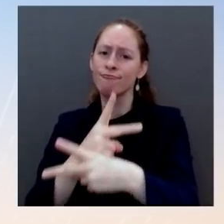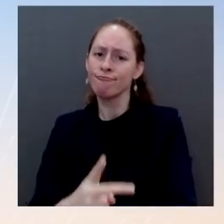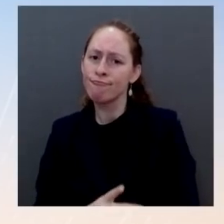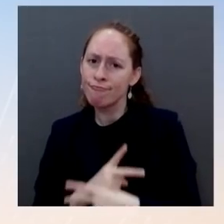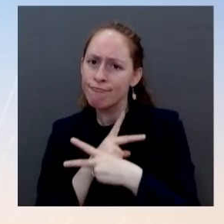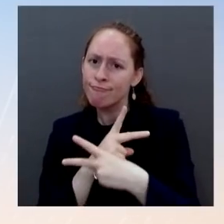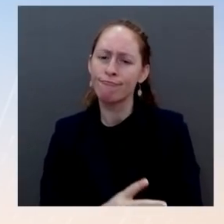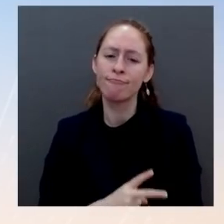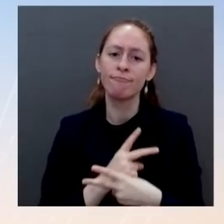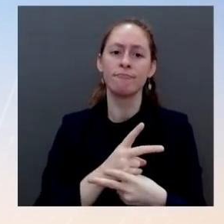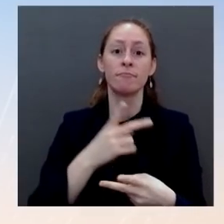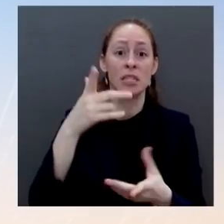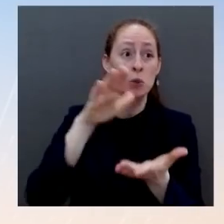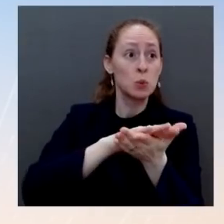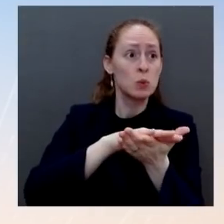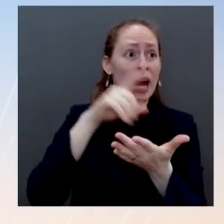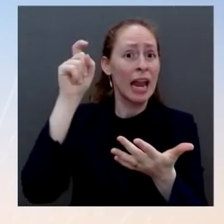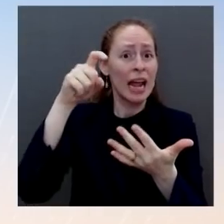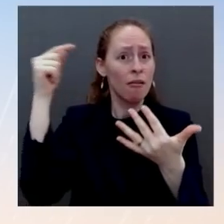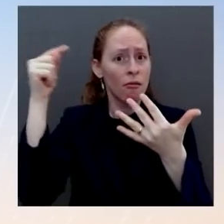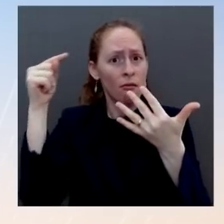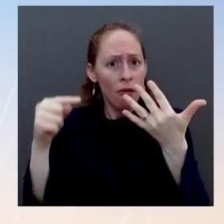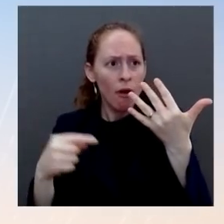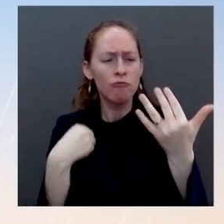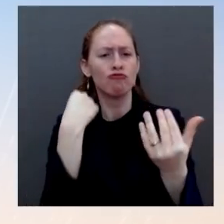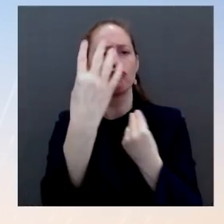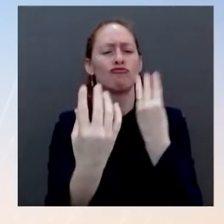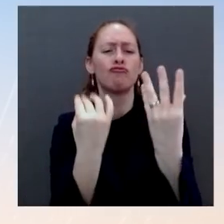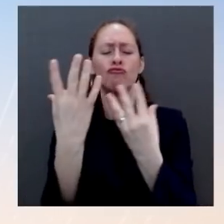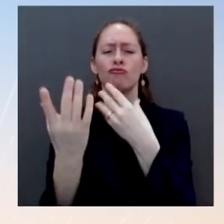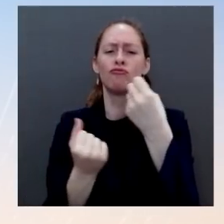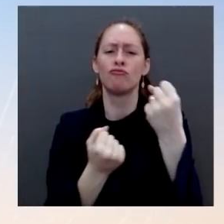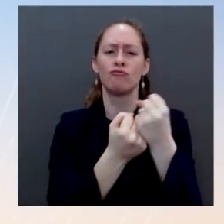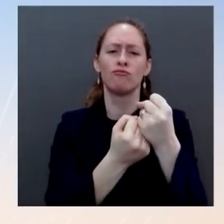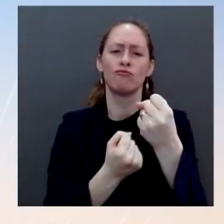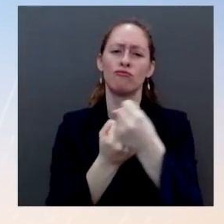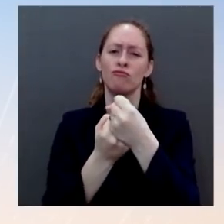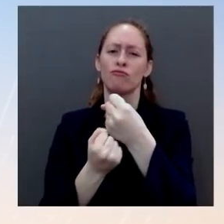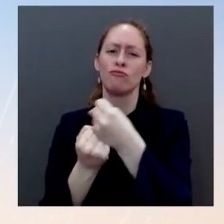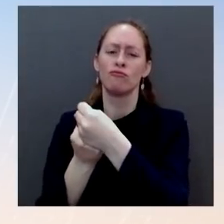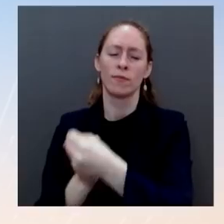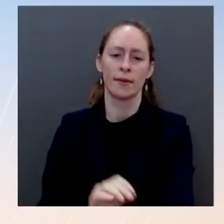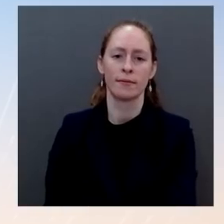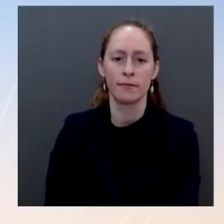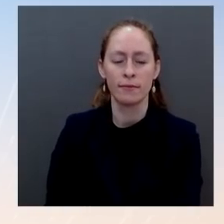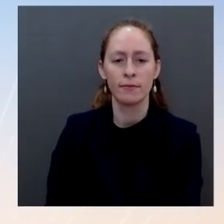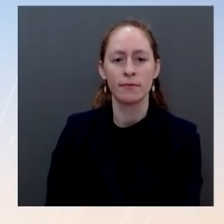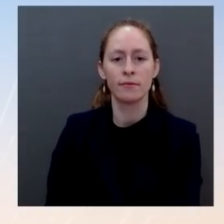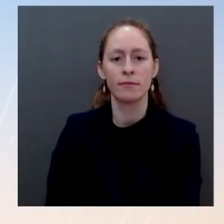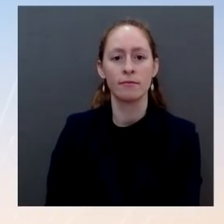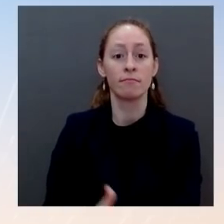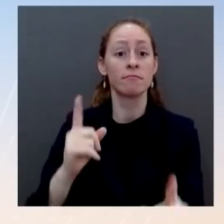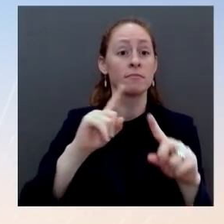It means surging capacity to communities that are harder hit -- hardest hit. It means opening federal testing sites around the country.